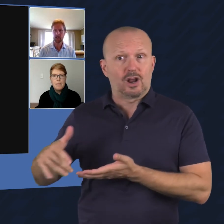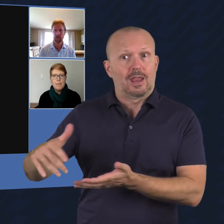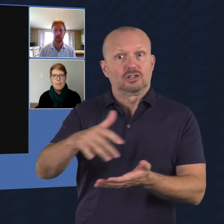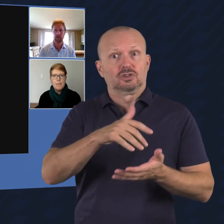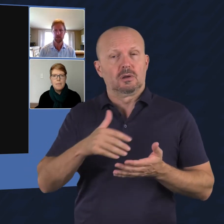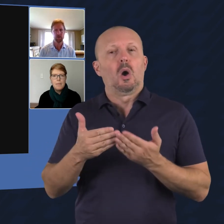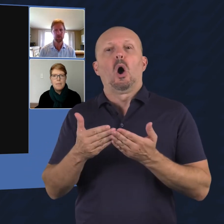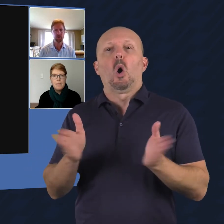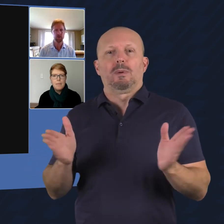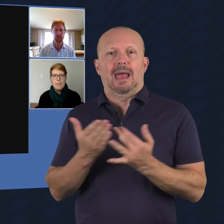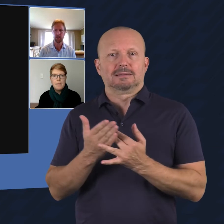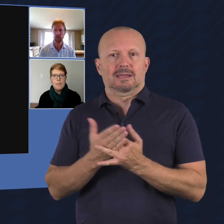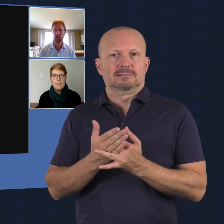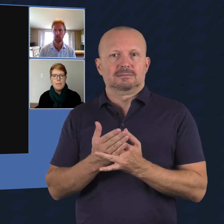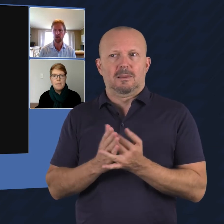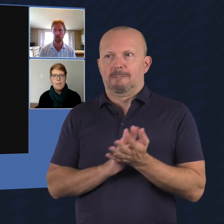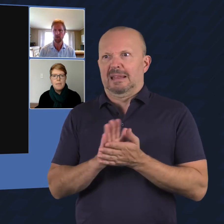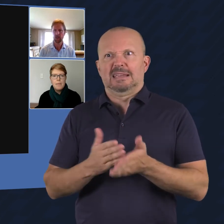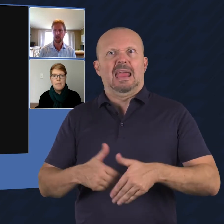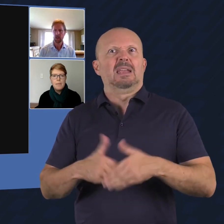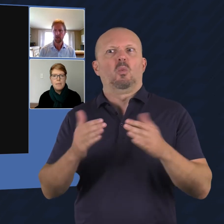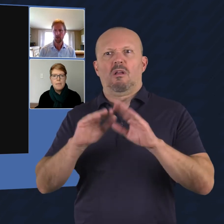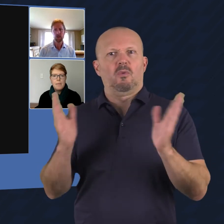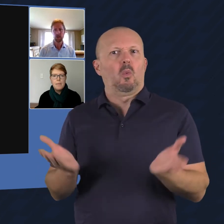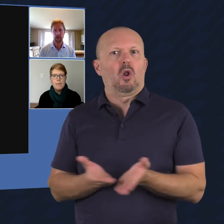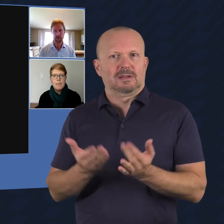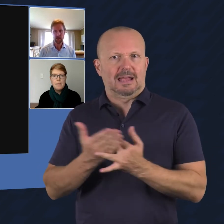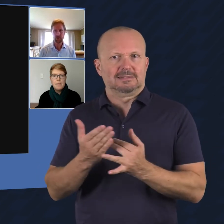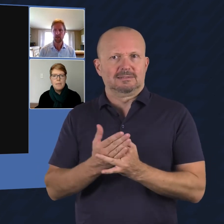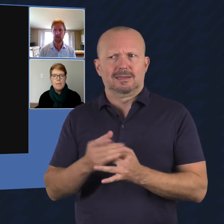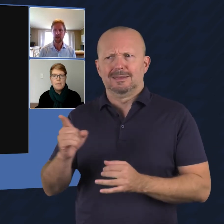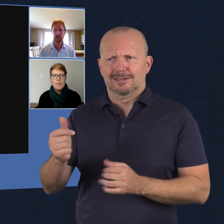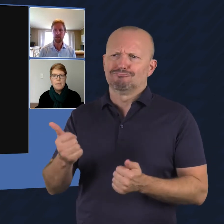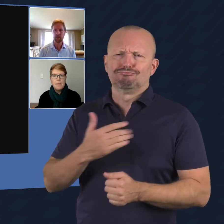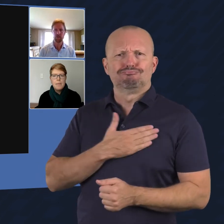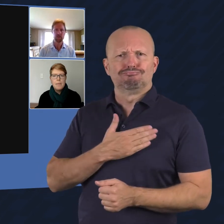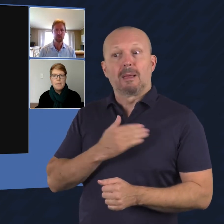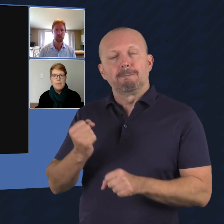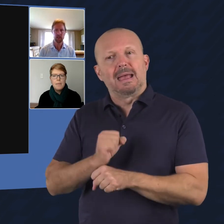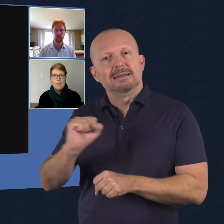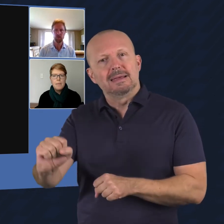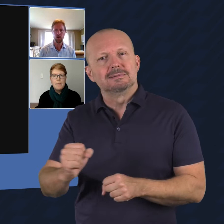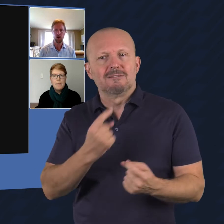and can mostly be researched from anywhere in the world. Luke has generously made much of the material available for